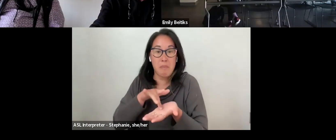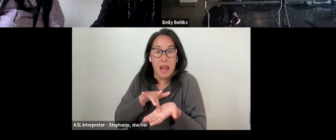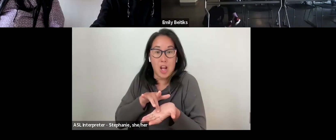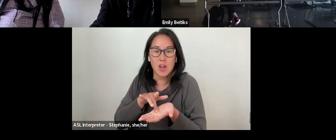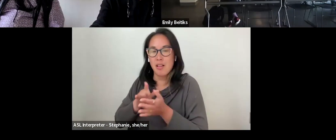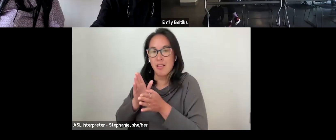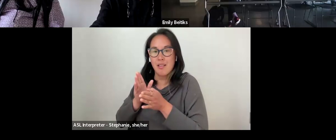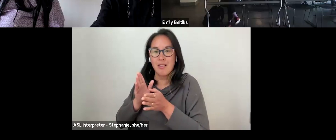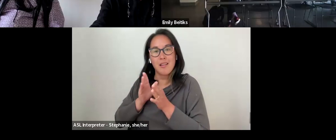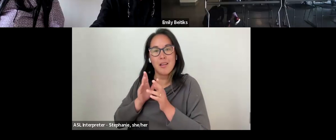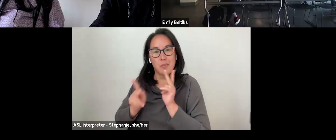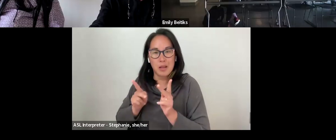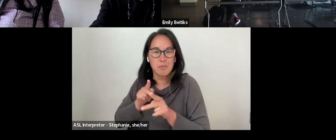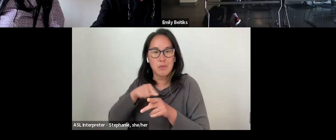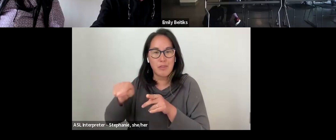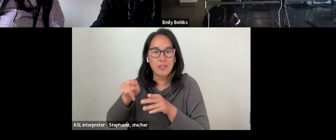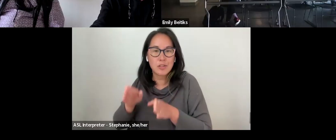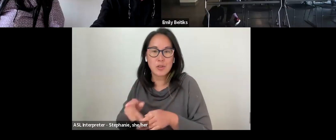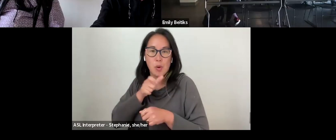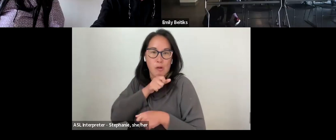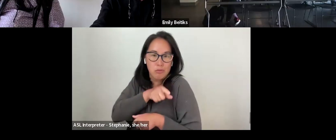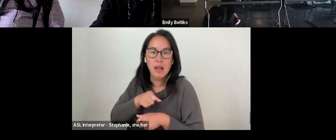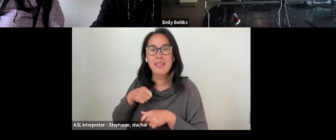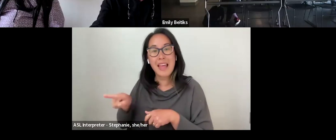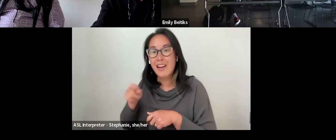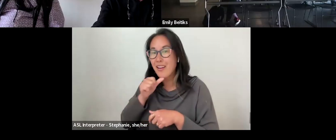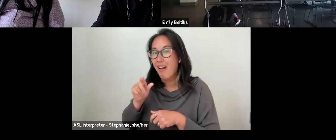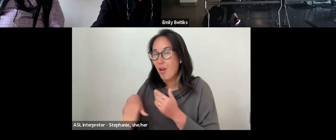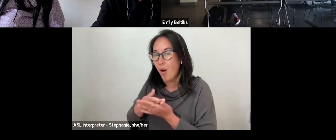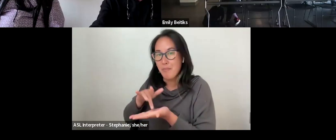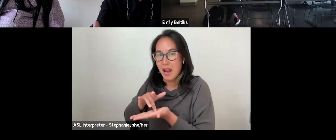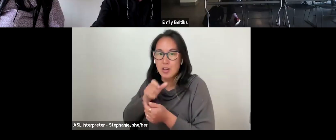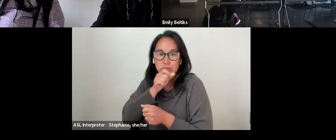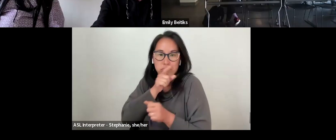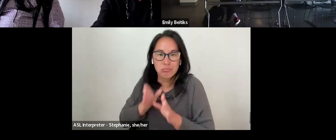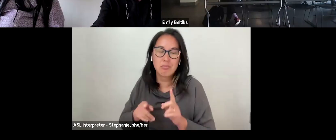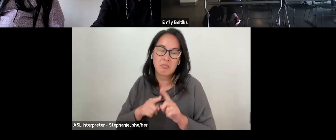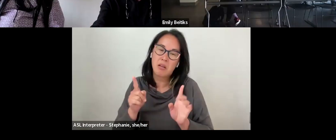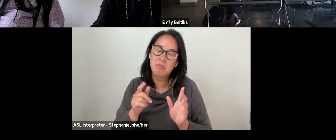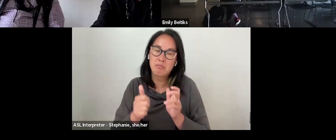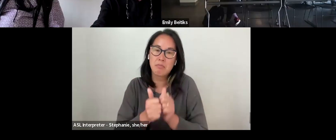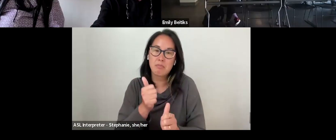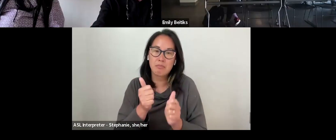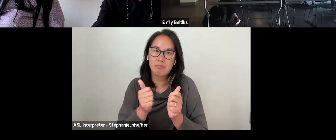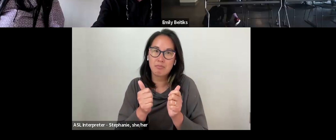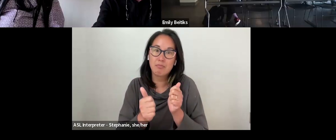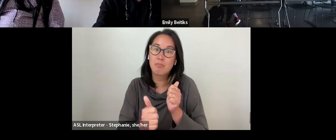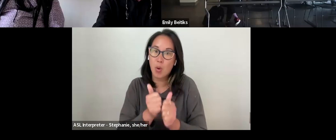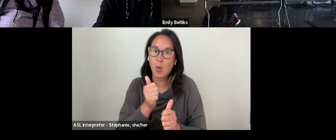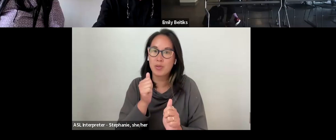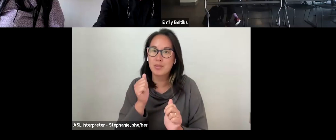they're not all medical whistleblowers, but a lot of them are medically trained doctors,